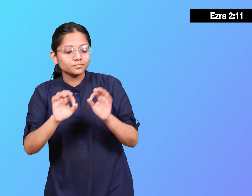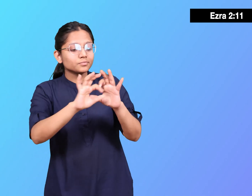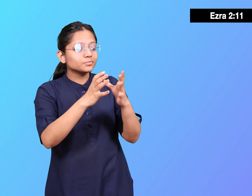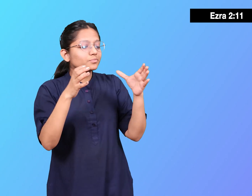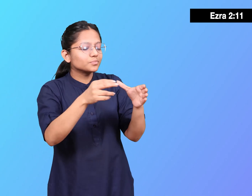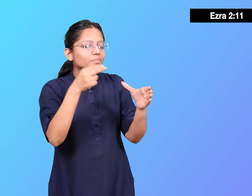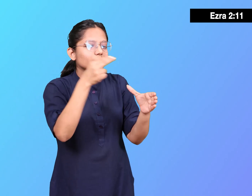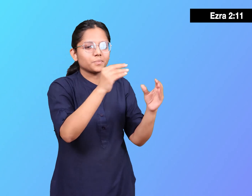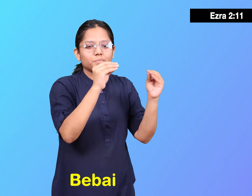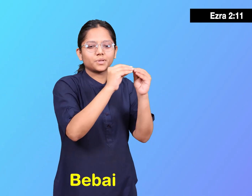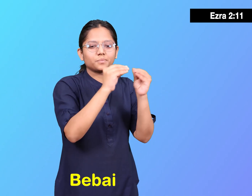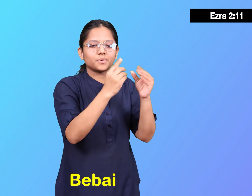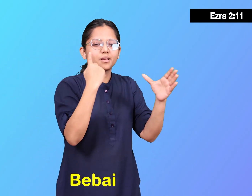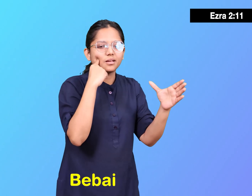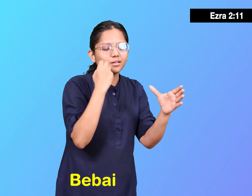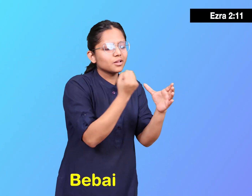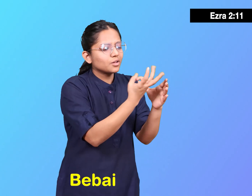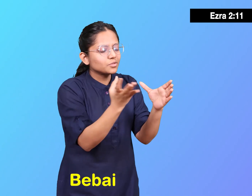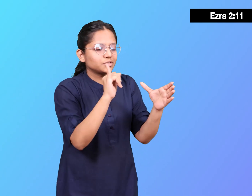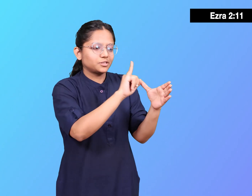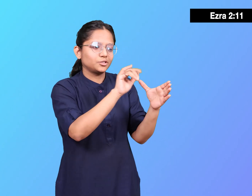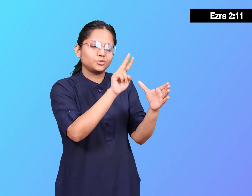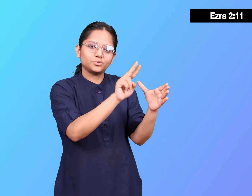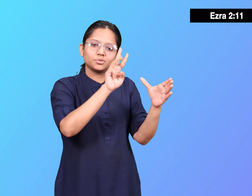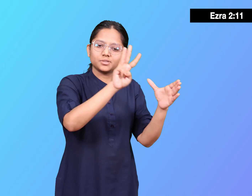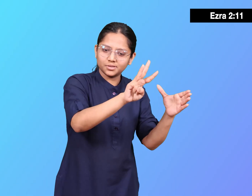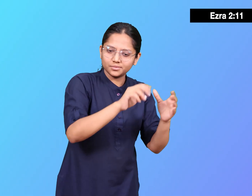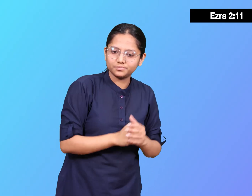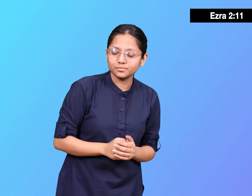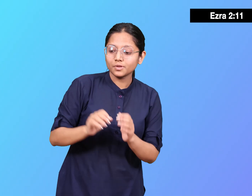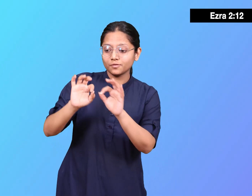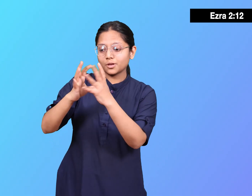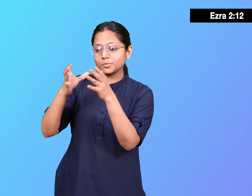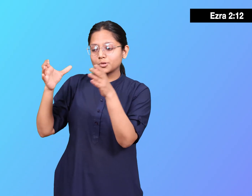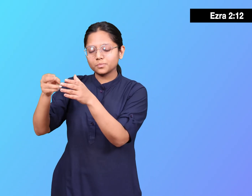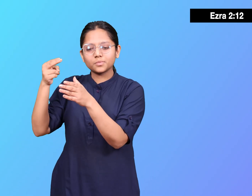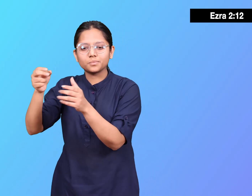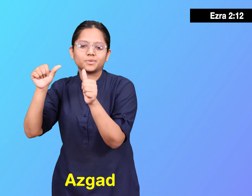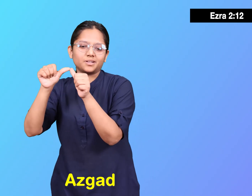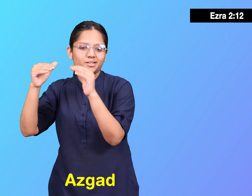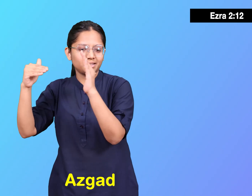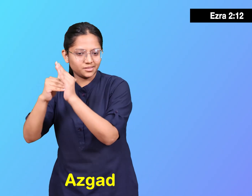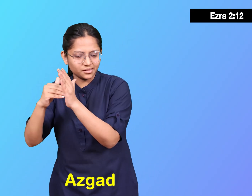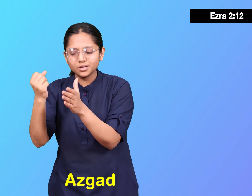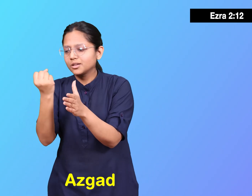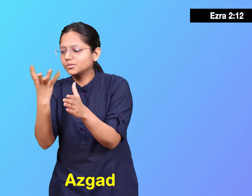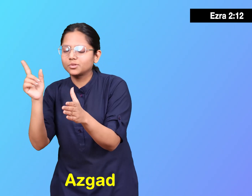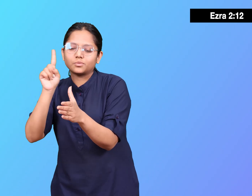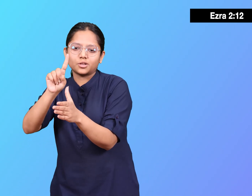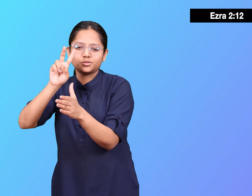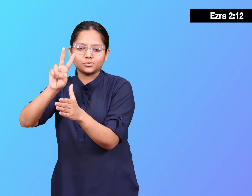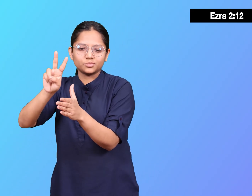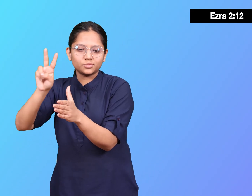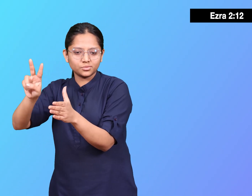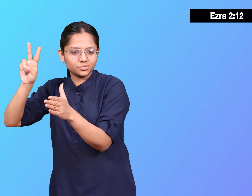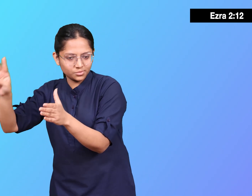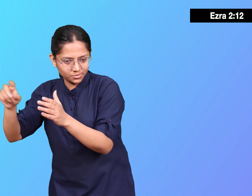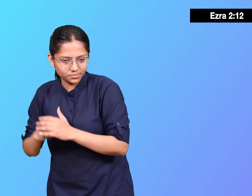the descendants of Bebai: 623 the descendants of Azgad: 1222